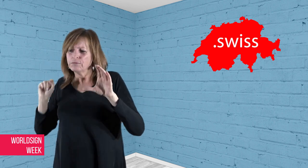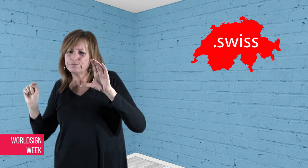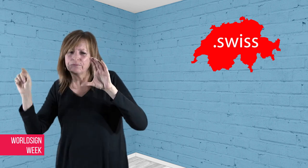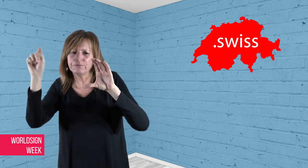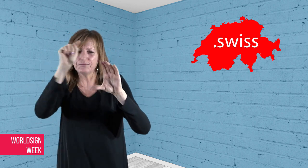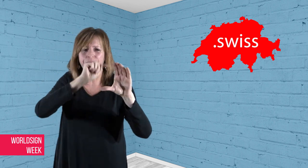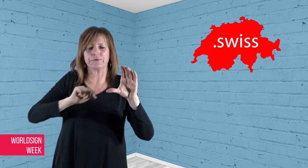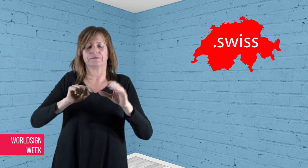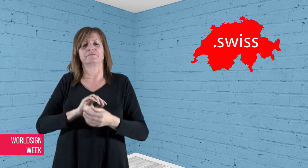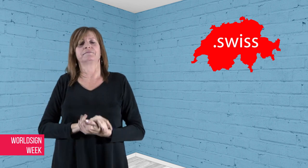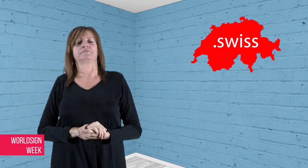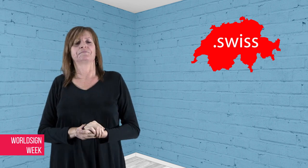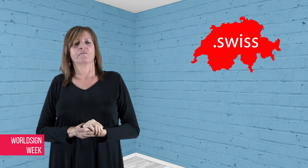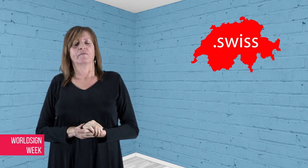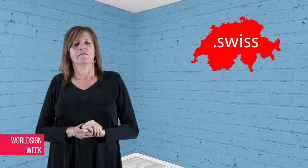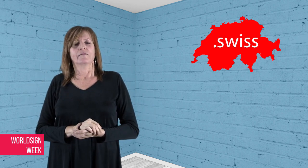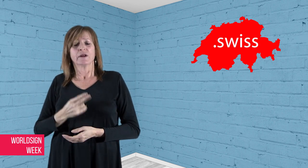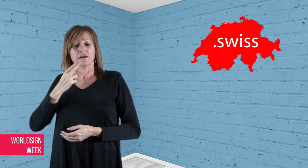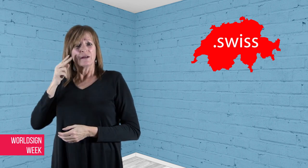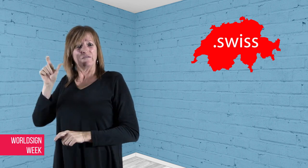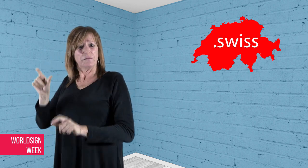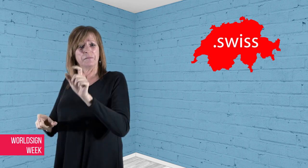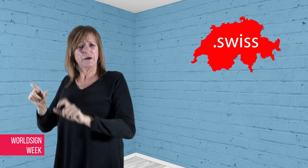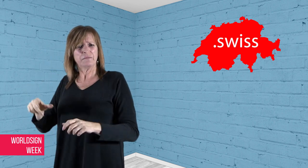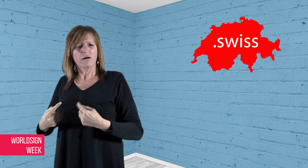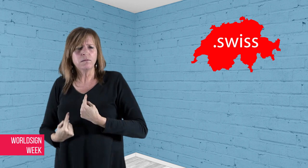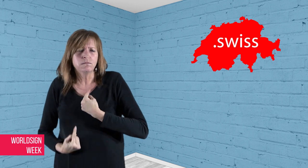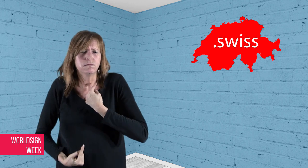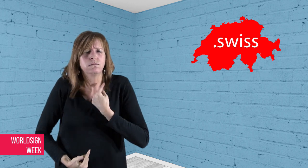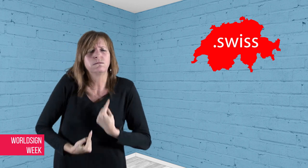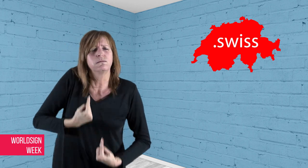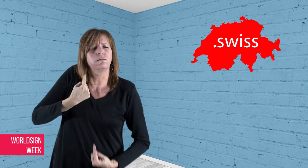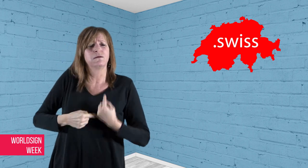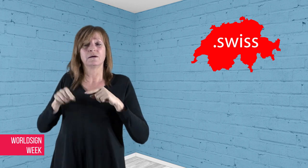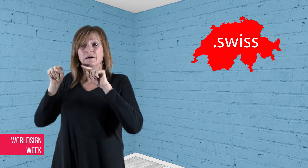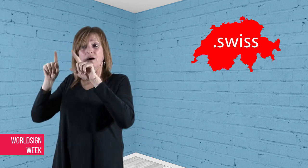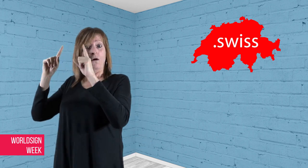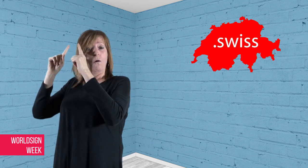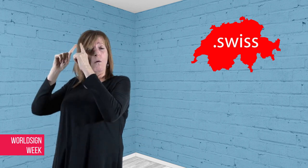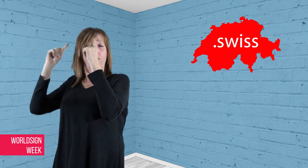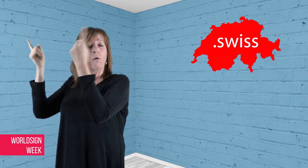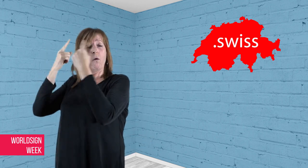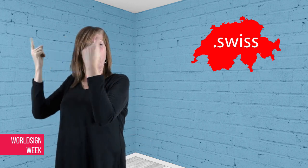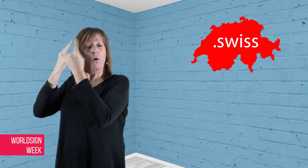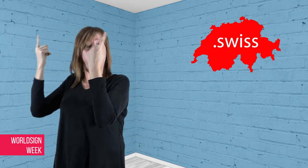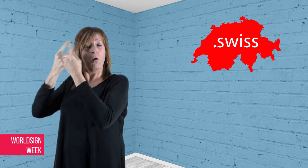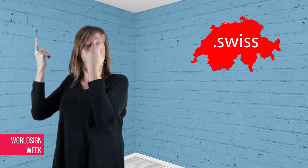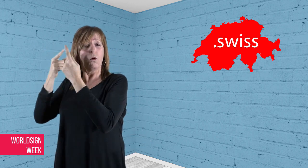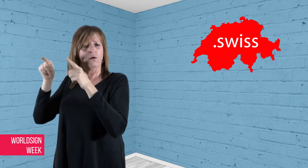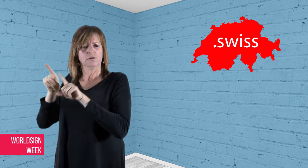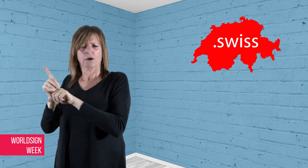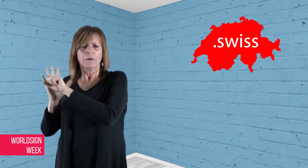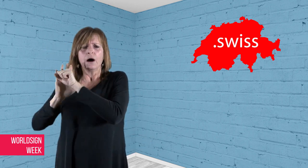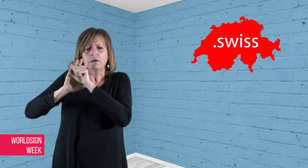7,200 sirens. Deaf people complained that the emergency